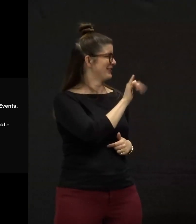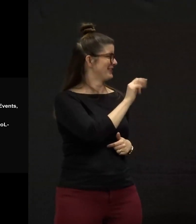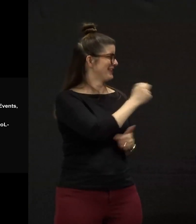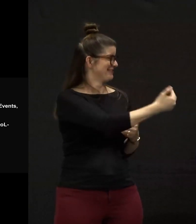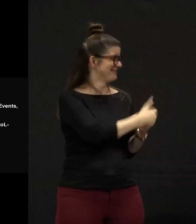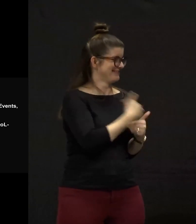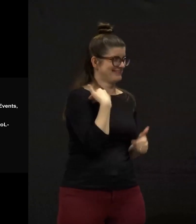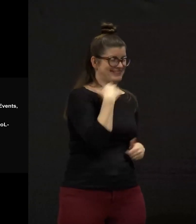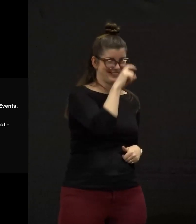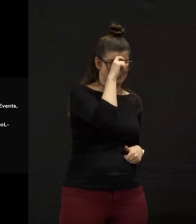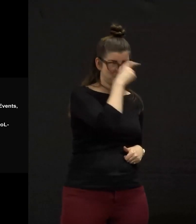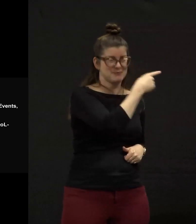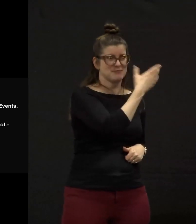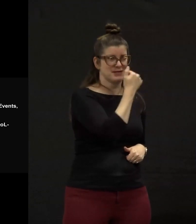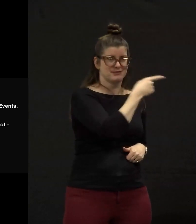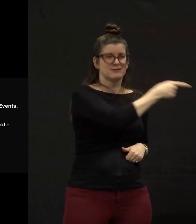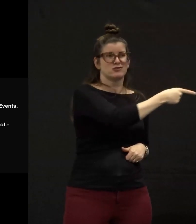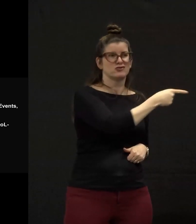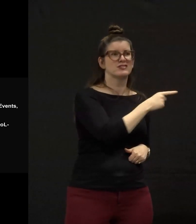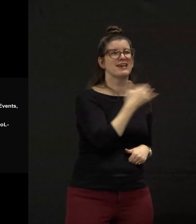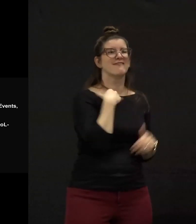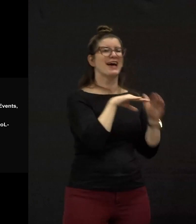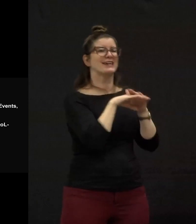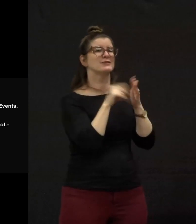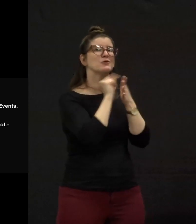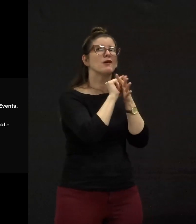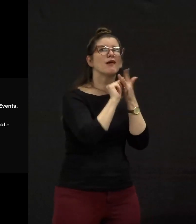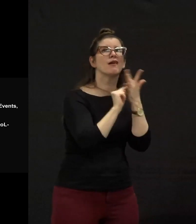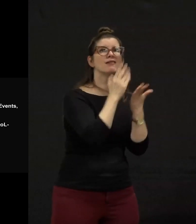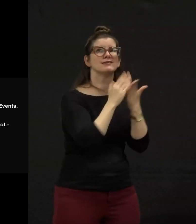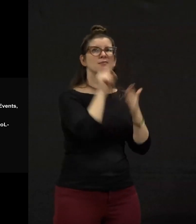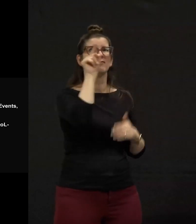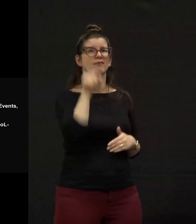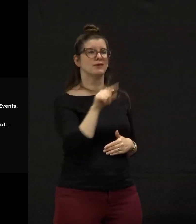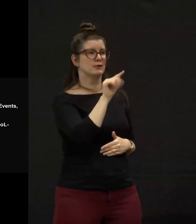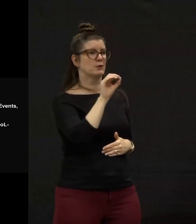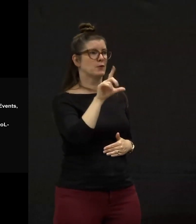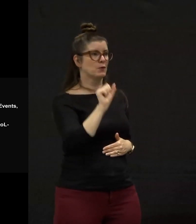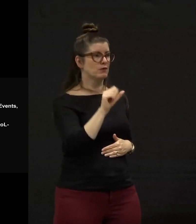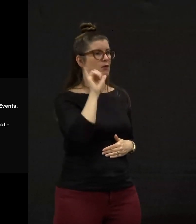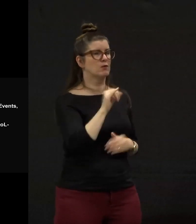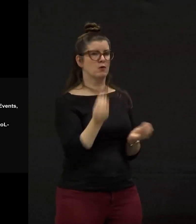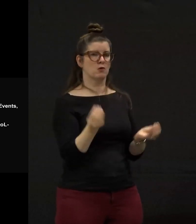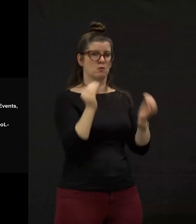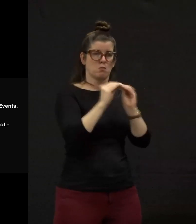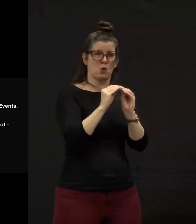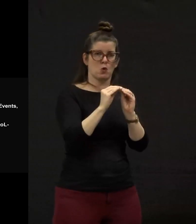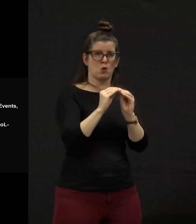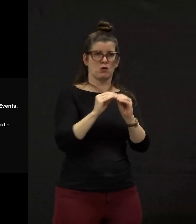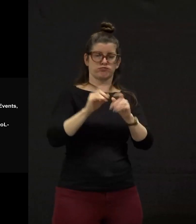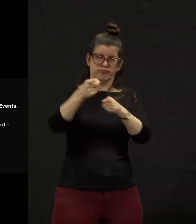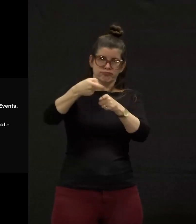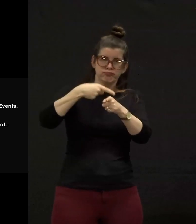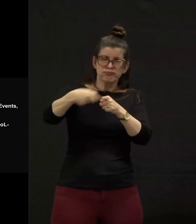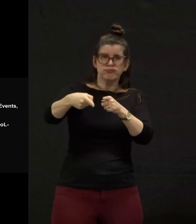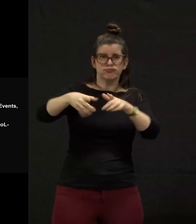because she was able to get access to some of these tools. These are some more population-specific tools